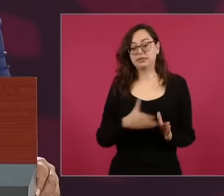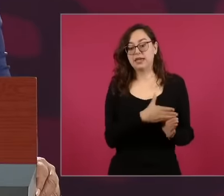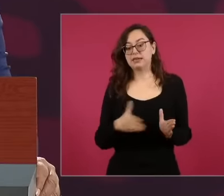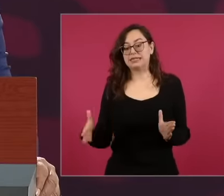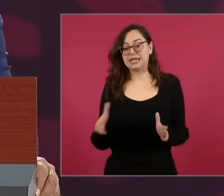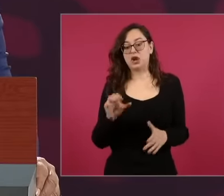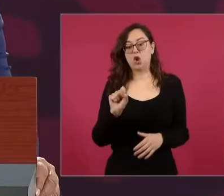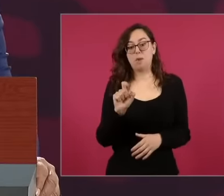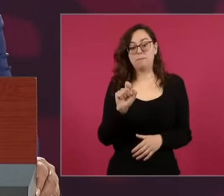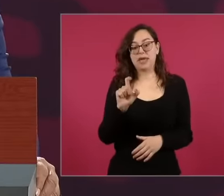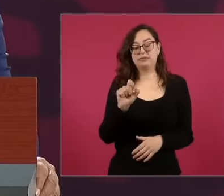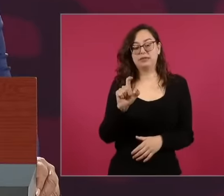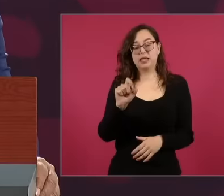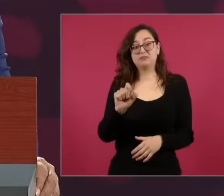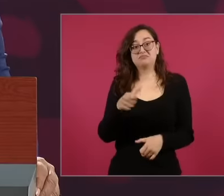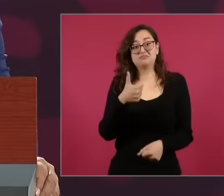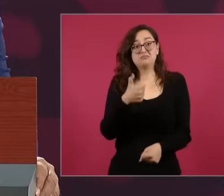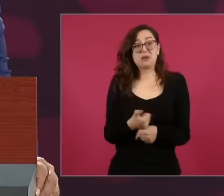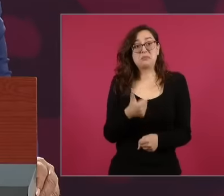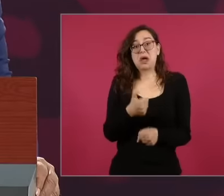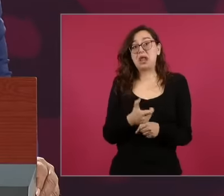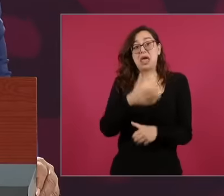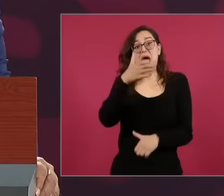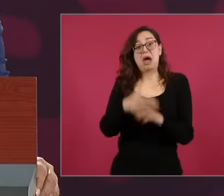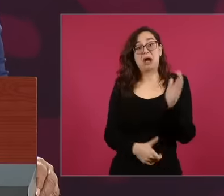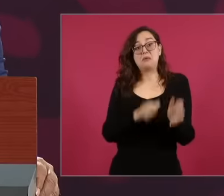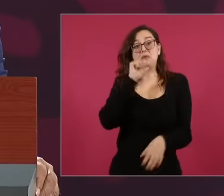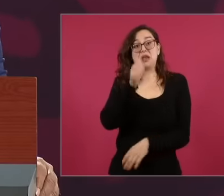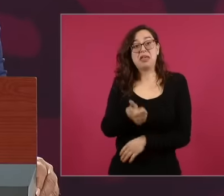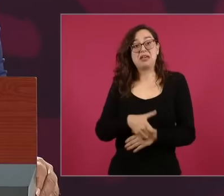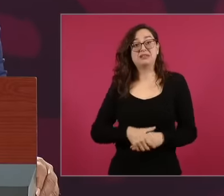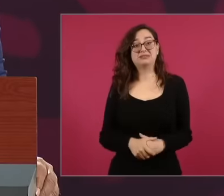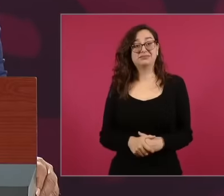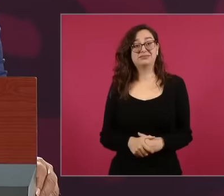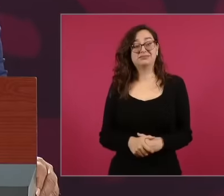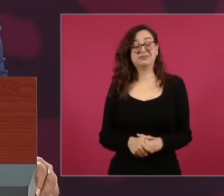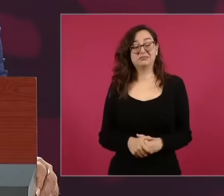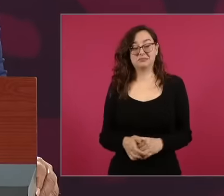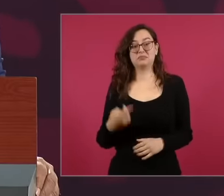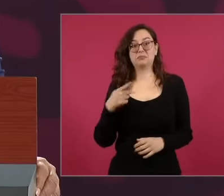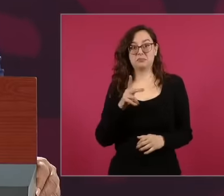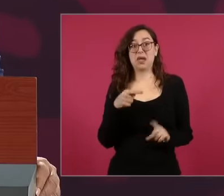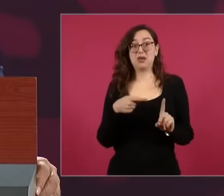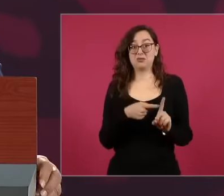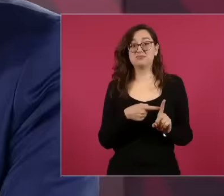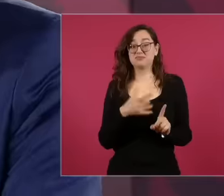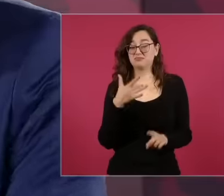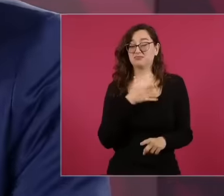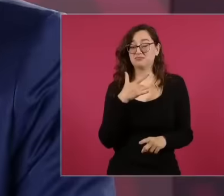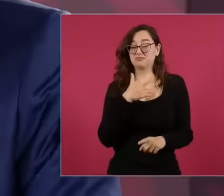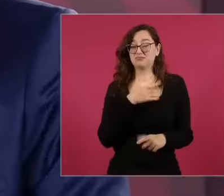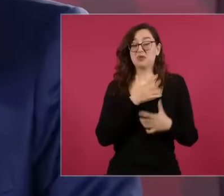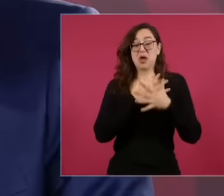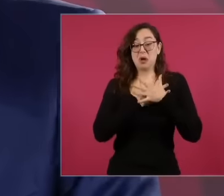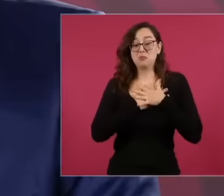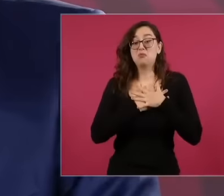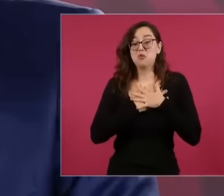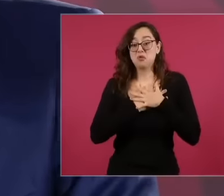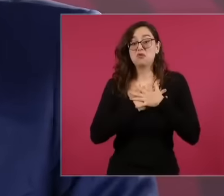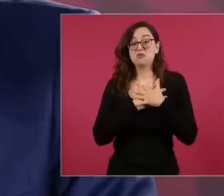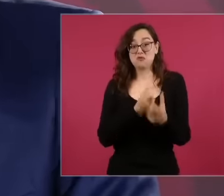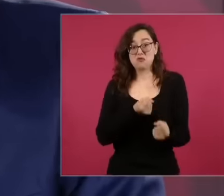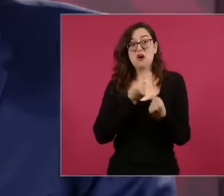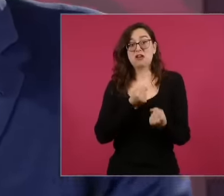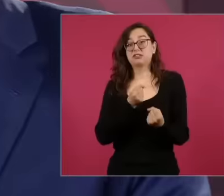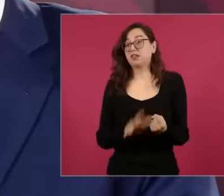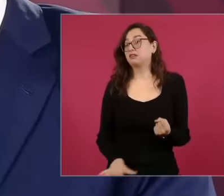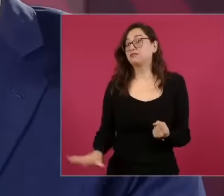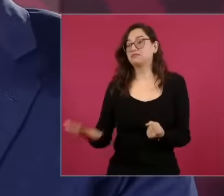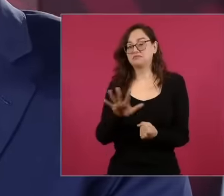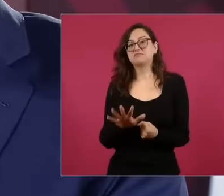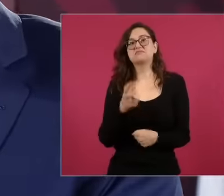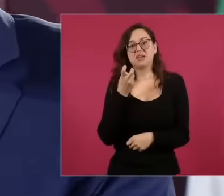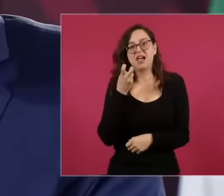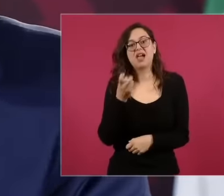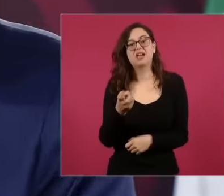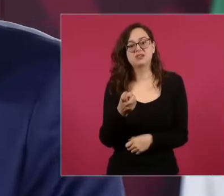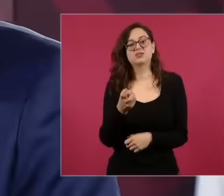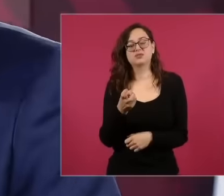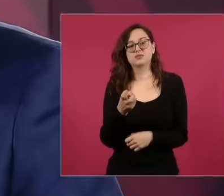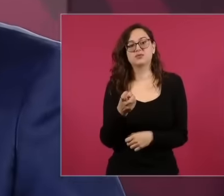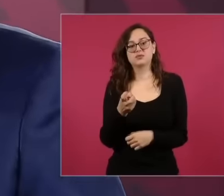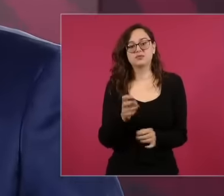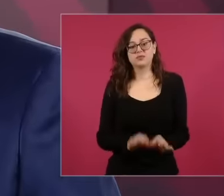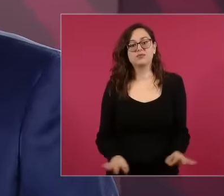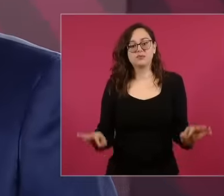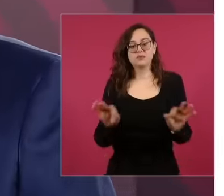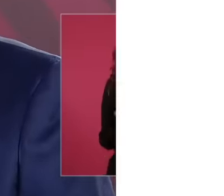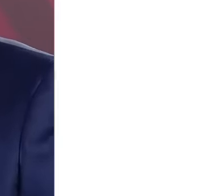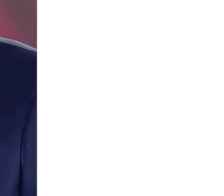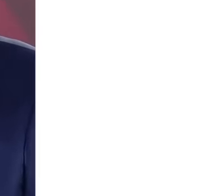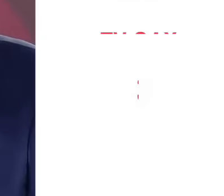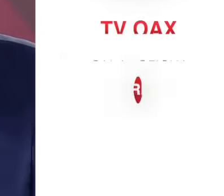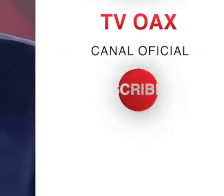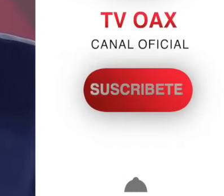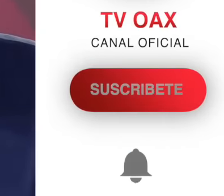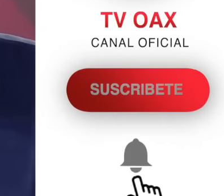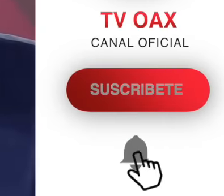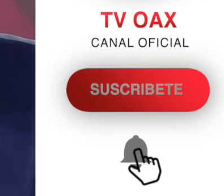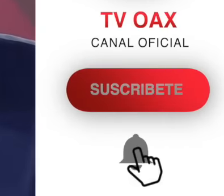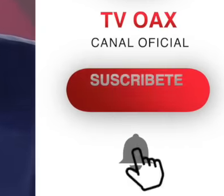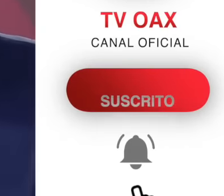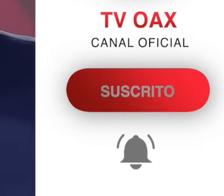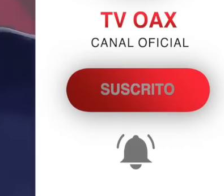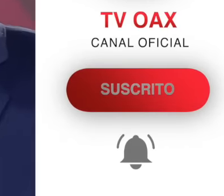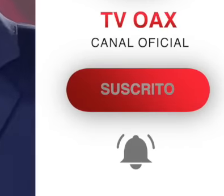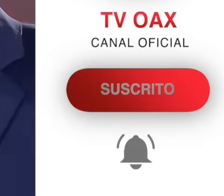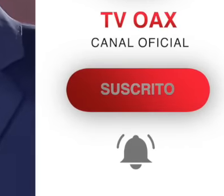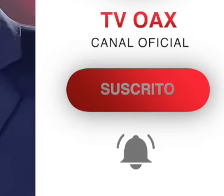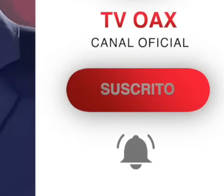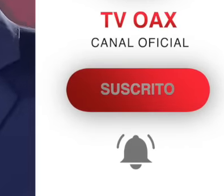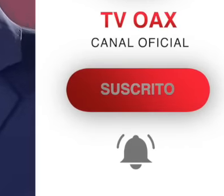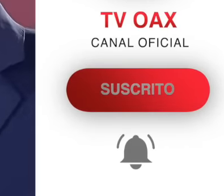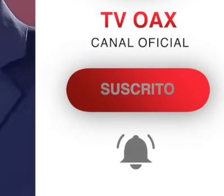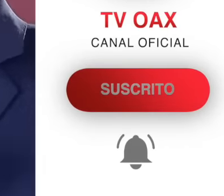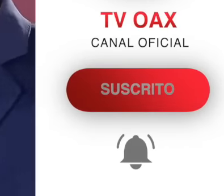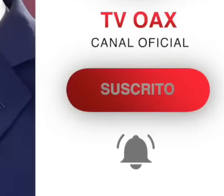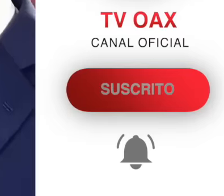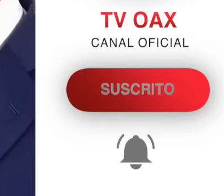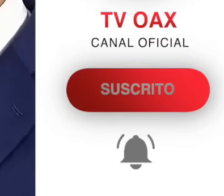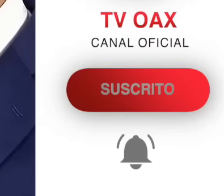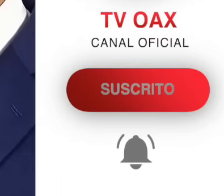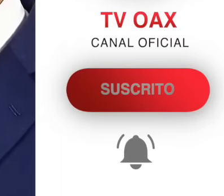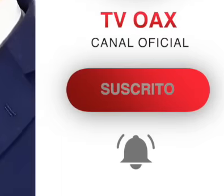eh the president with more love for the people of Mexico and above all more love for the poor then But